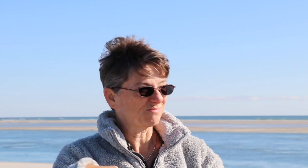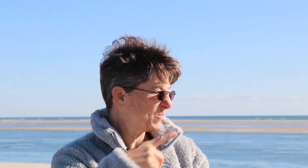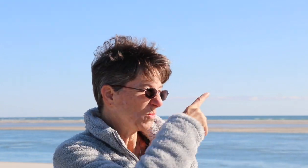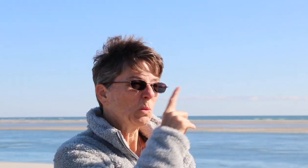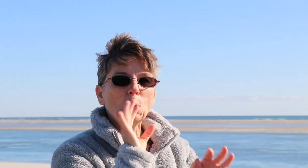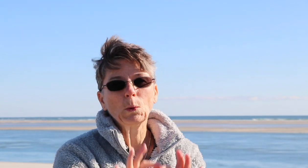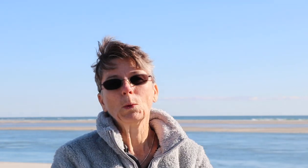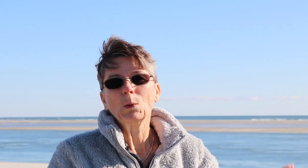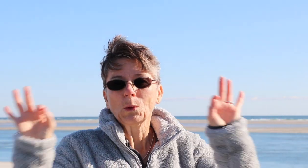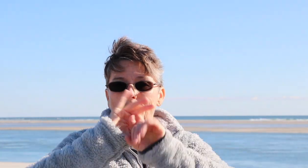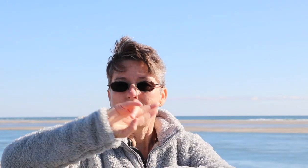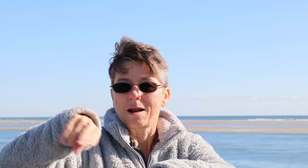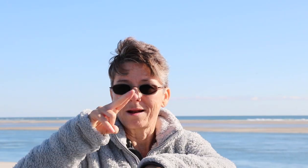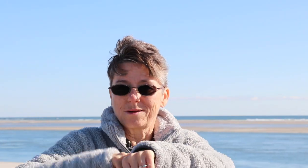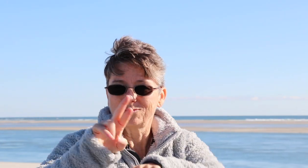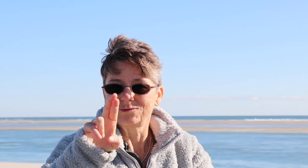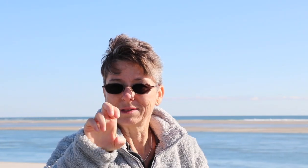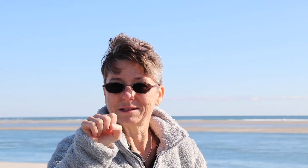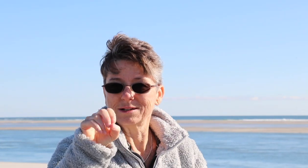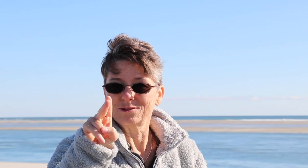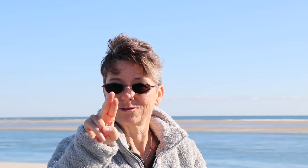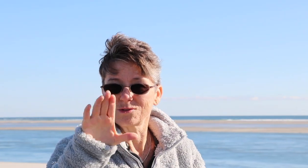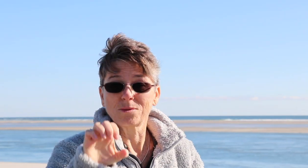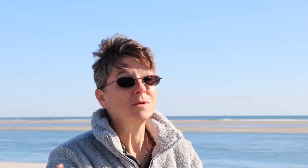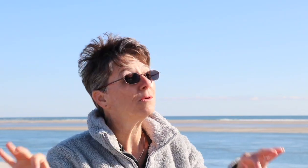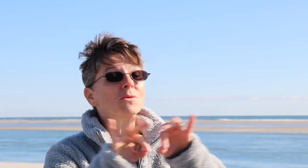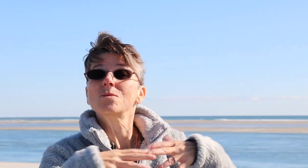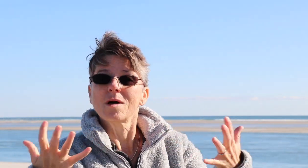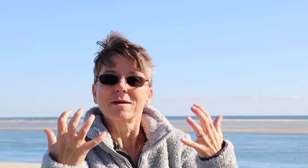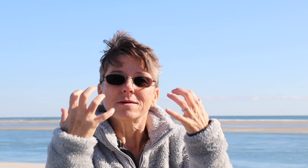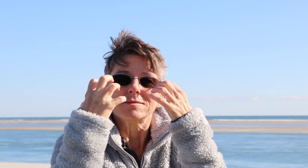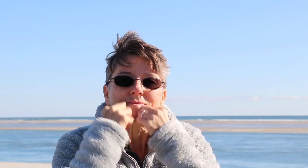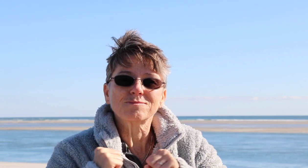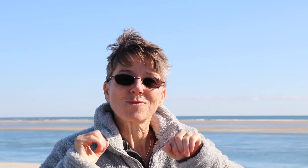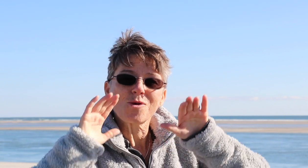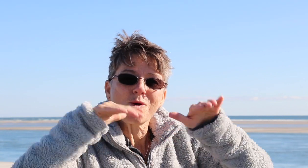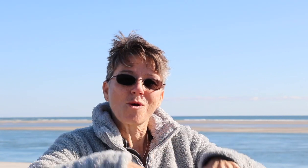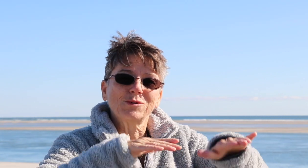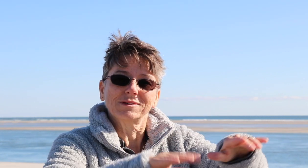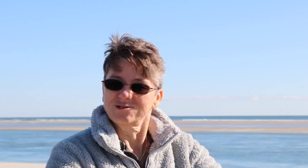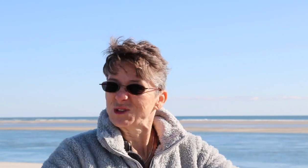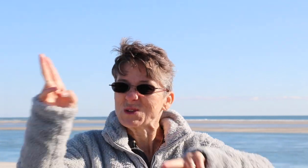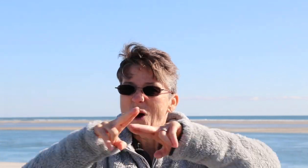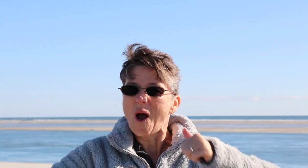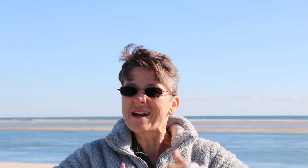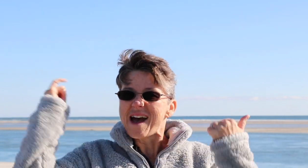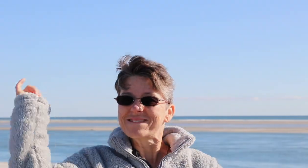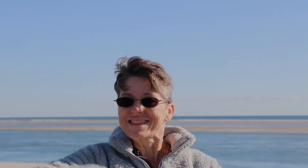Ultimately, we need to protect our natural resource, the oceans and this sums up salt life.